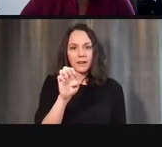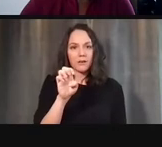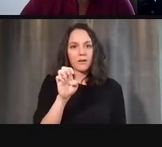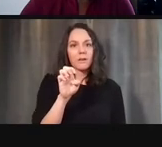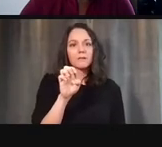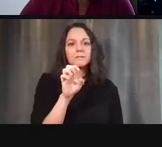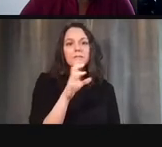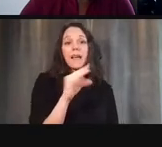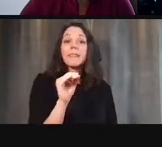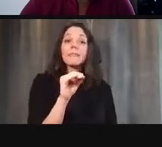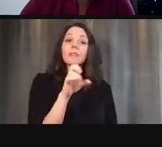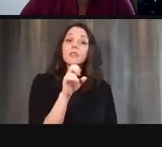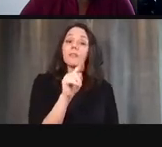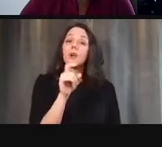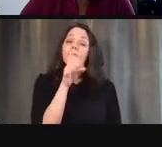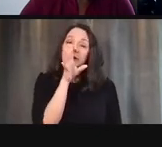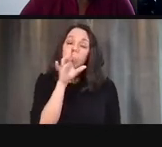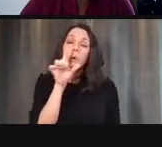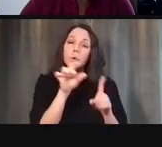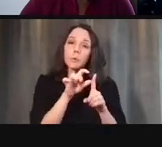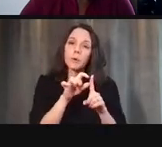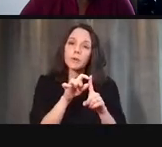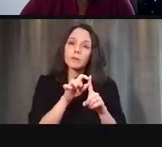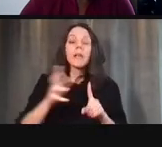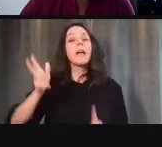I'm also a former Philadelphia Poet Laureate from 2016